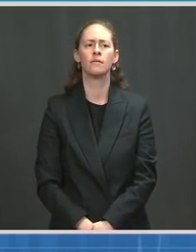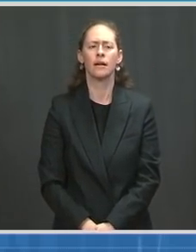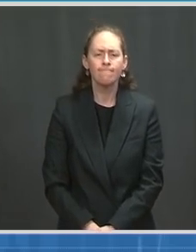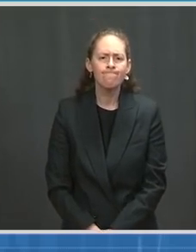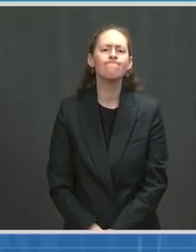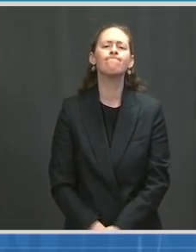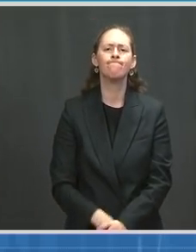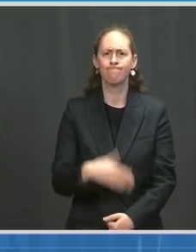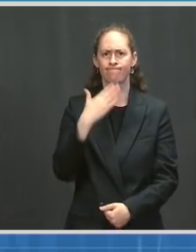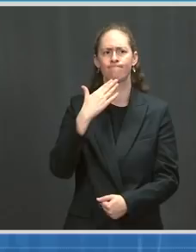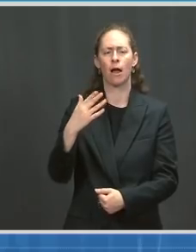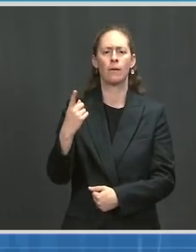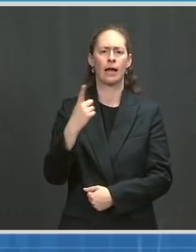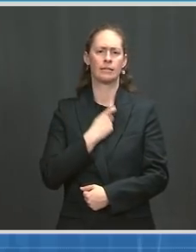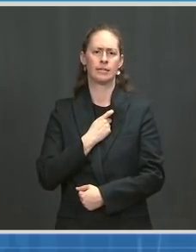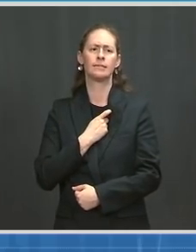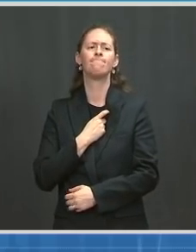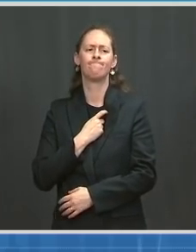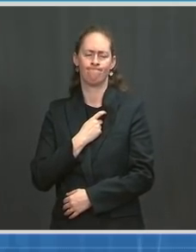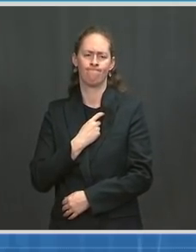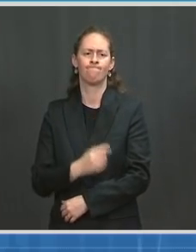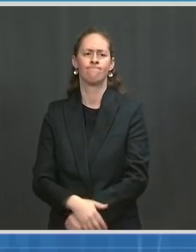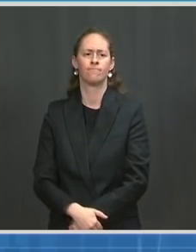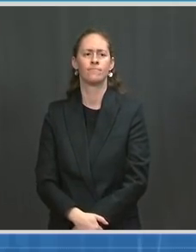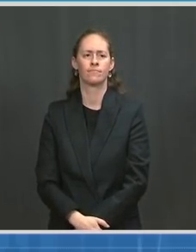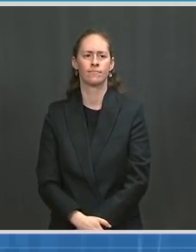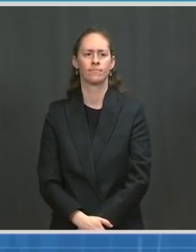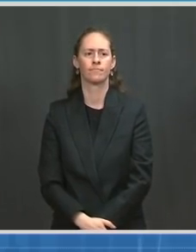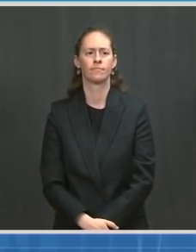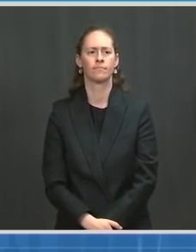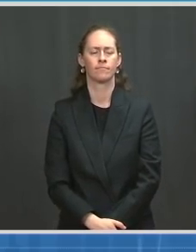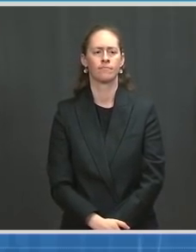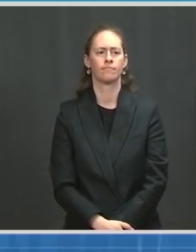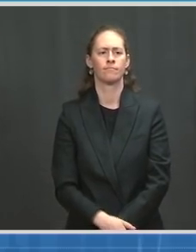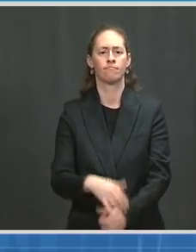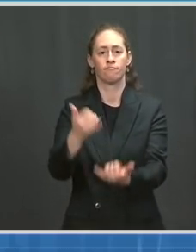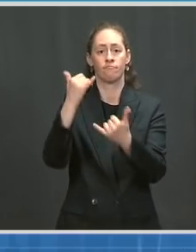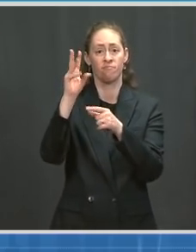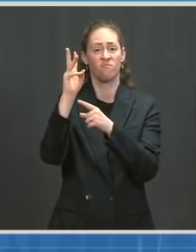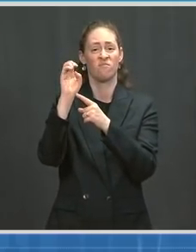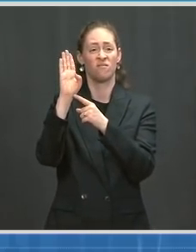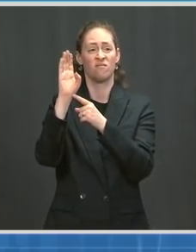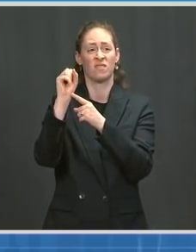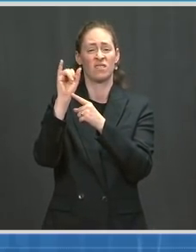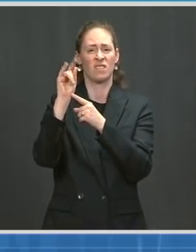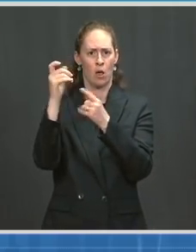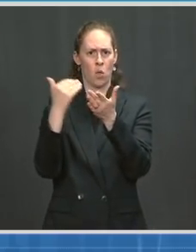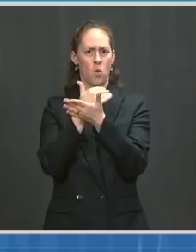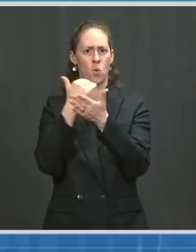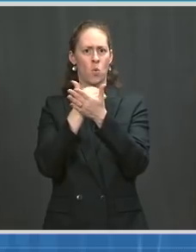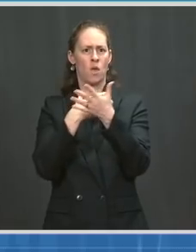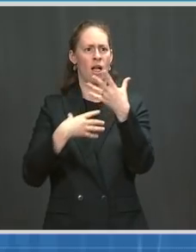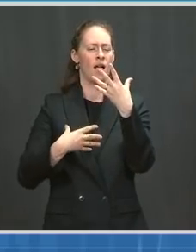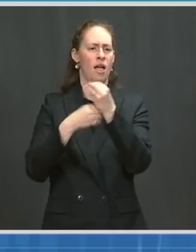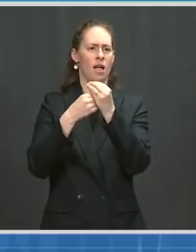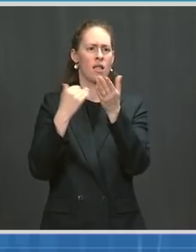new feature, just in the last week, looking at how we are doing for vaccine distribution